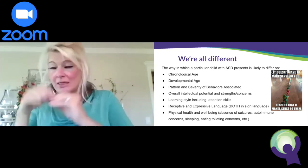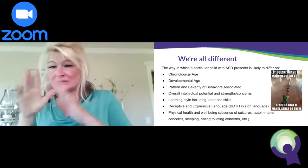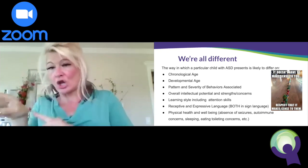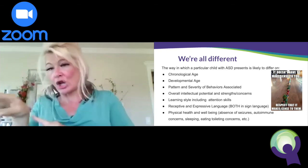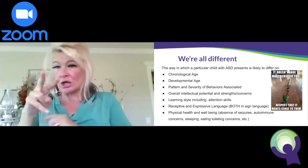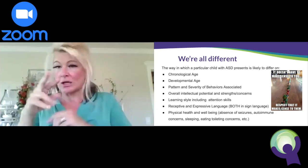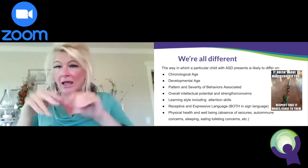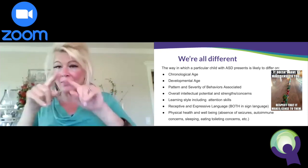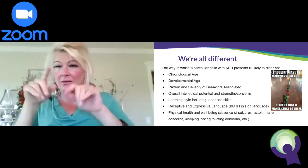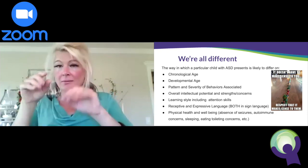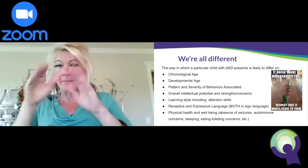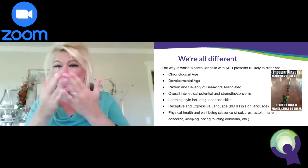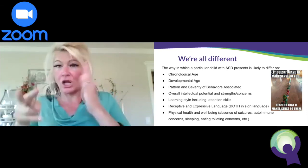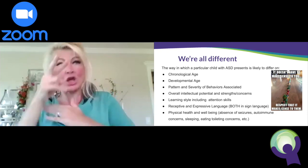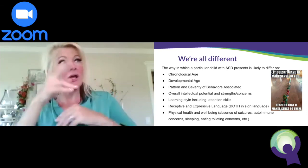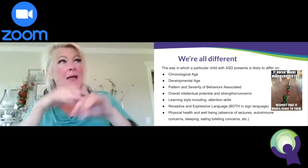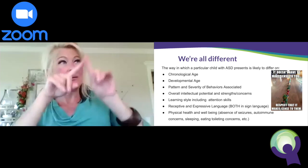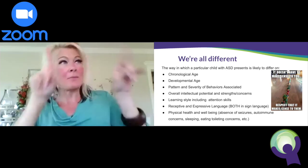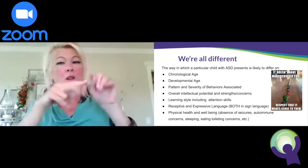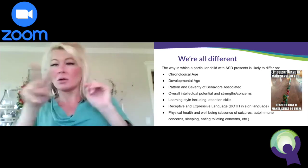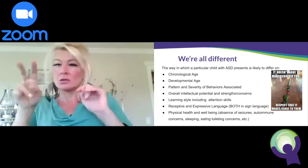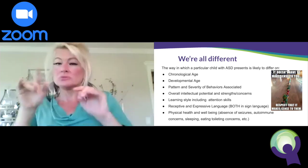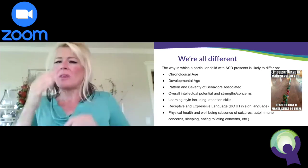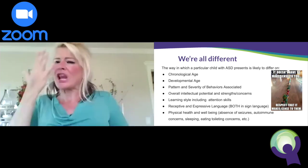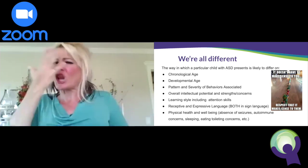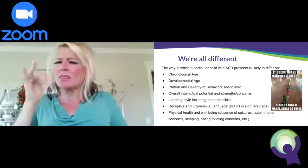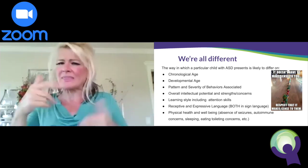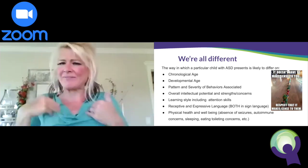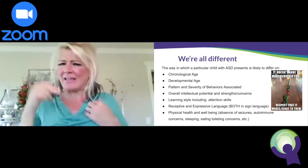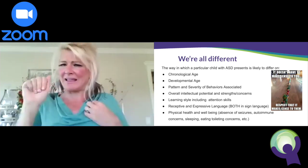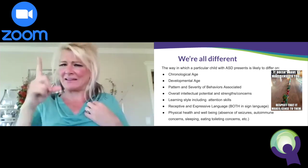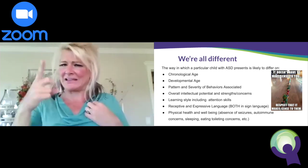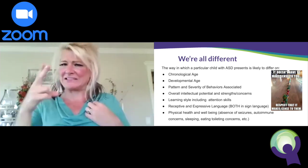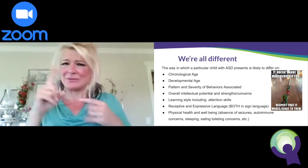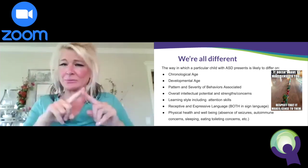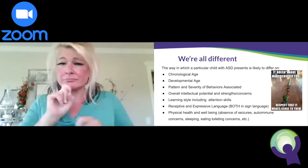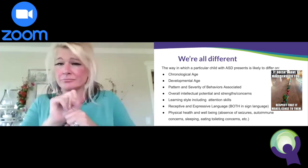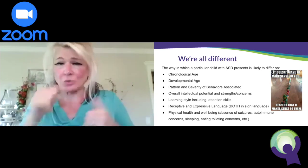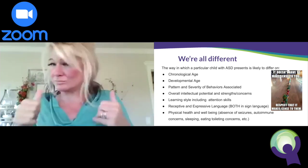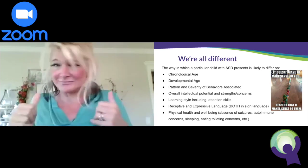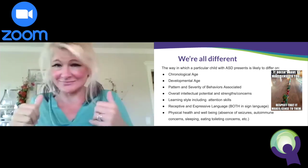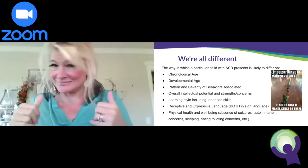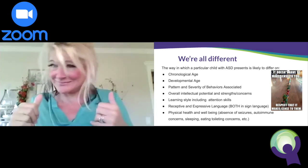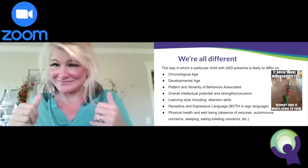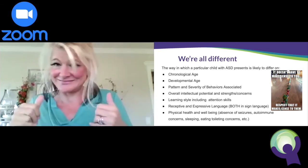considering how the student is paying attention, considering where the student has to look throughout their day: the books, the